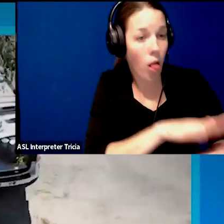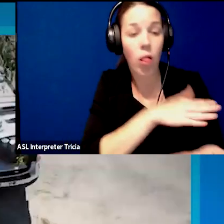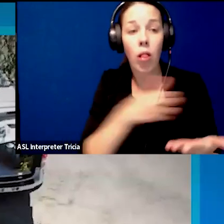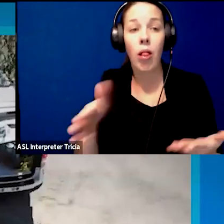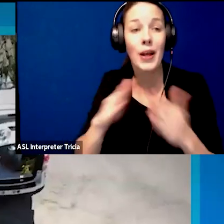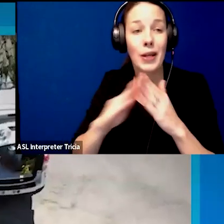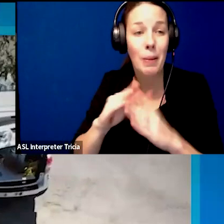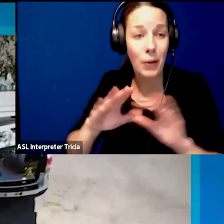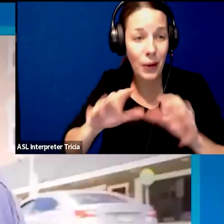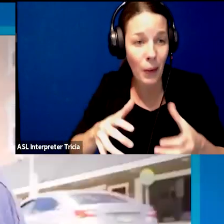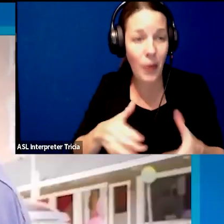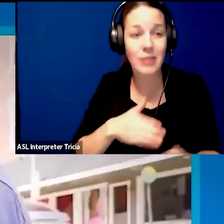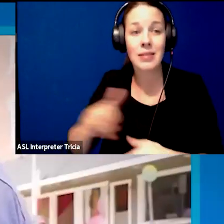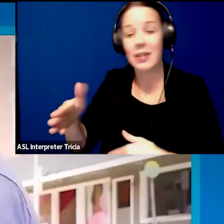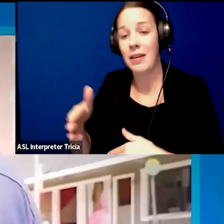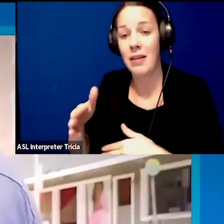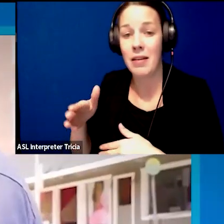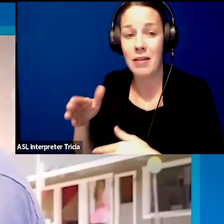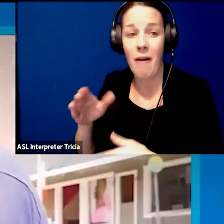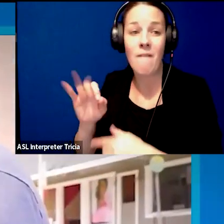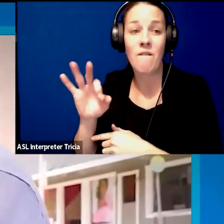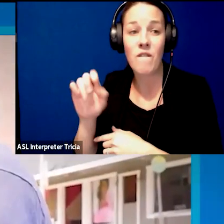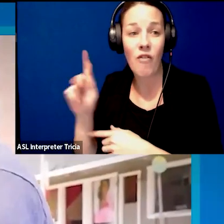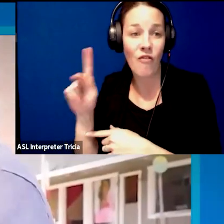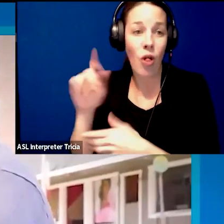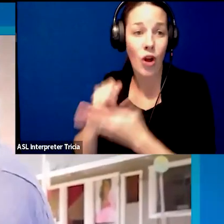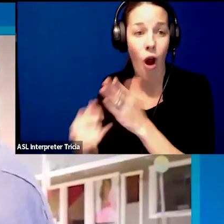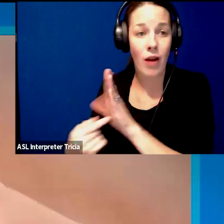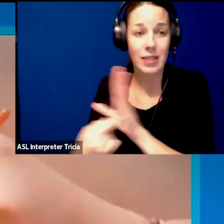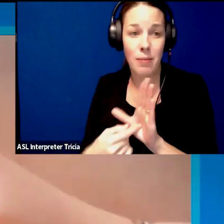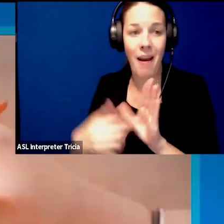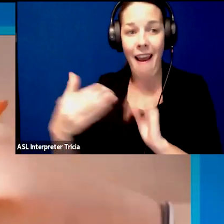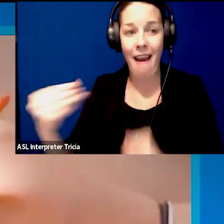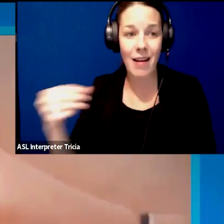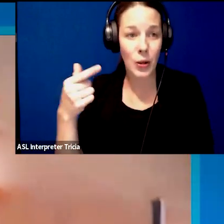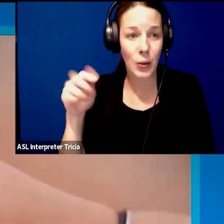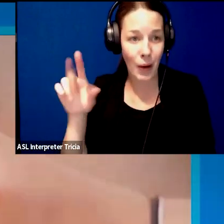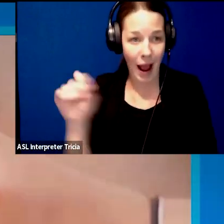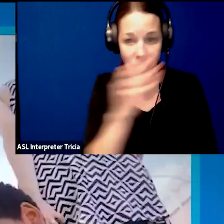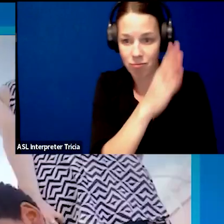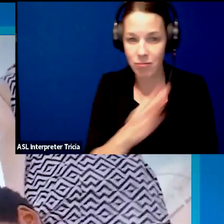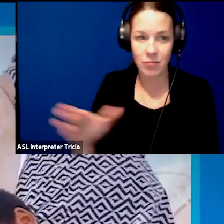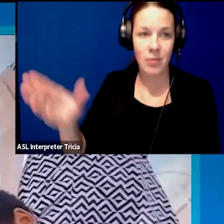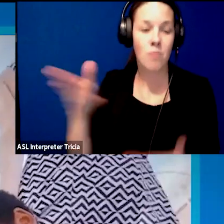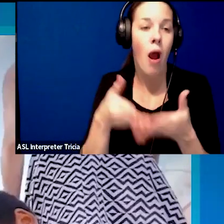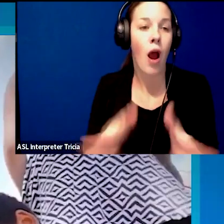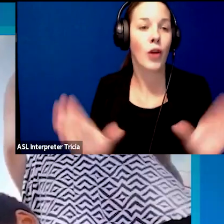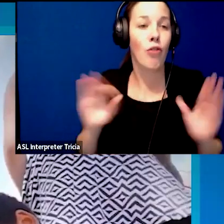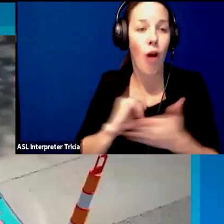courses, to folk art displays and grants that support the broader arts ecosystem and everything in between.